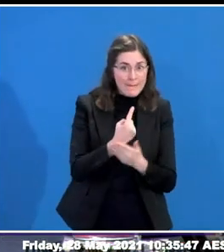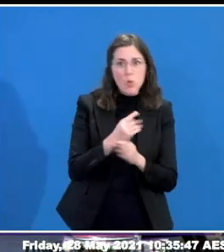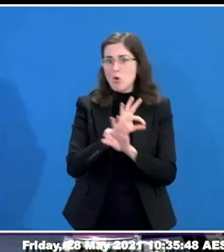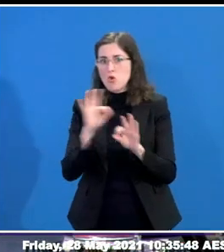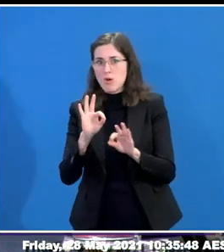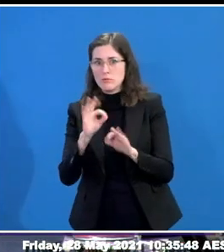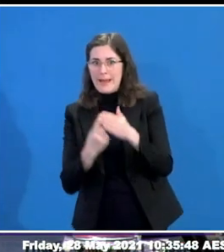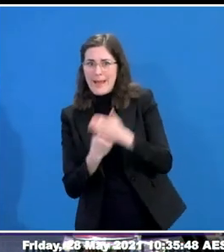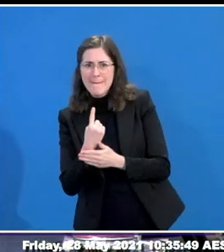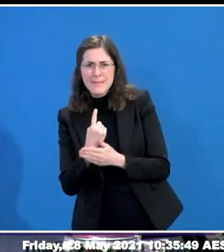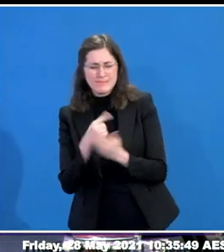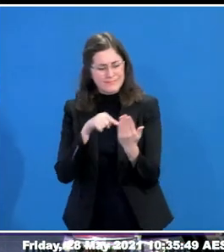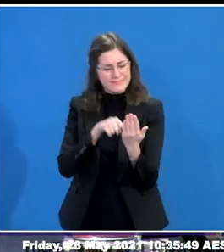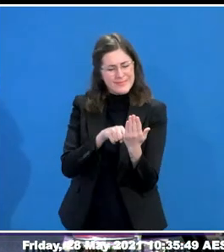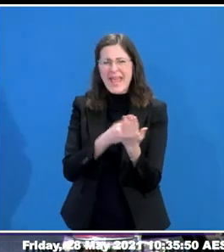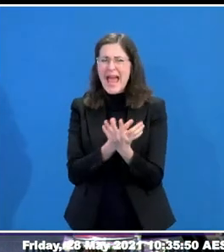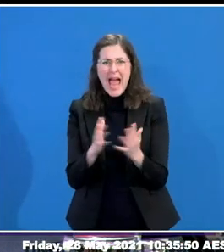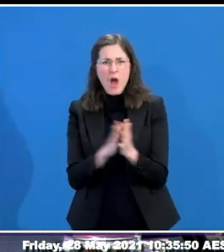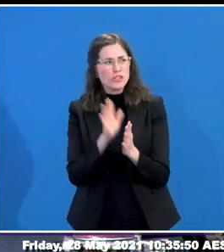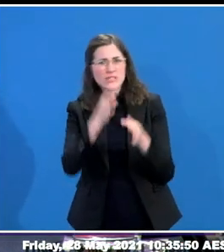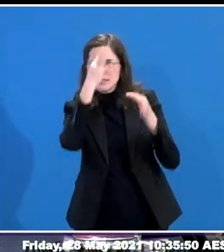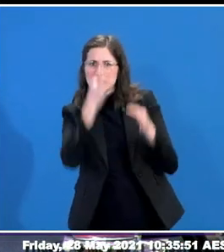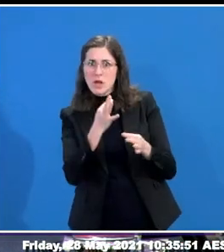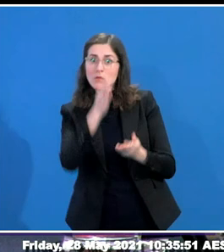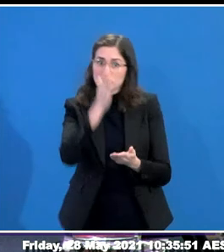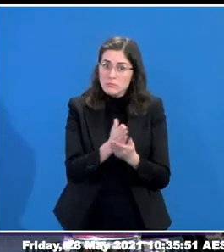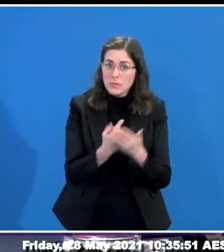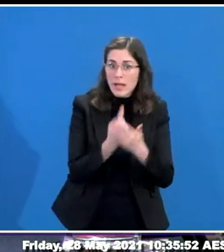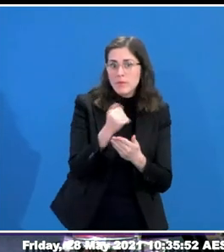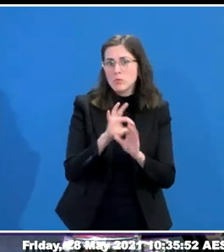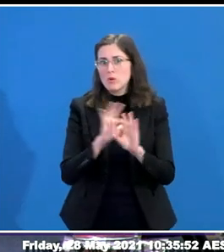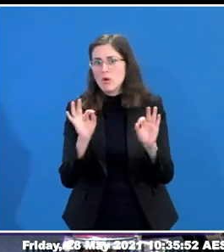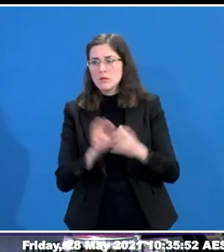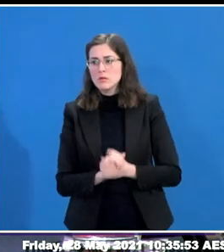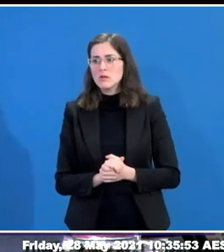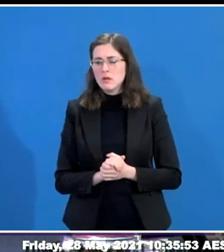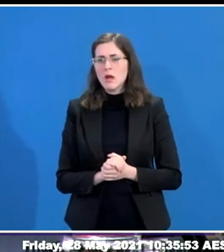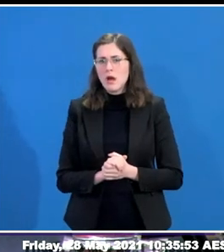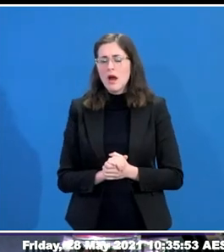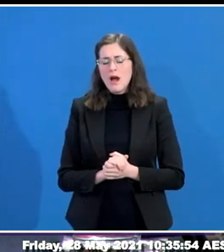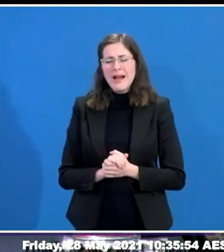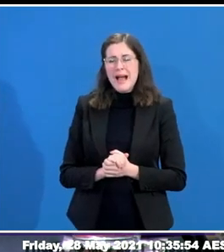Did you understand how she reasoned that? I believe so, or that she could not prove that that was the case.